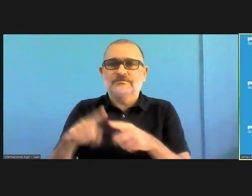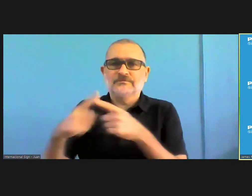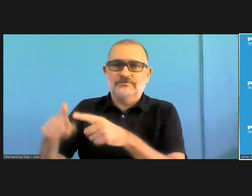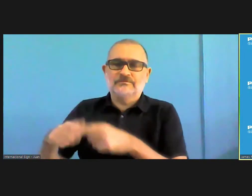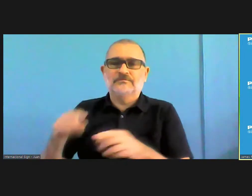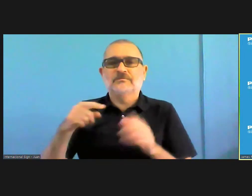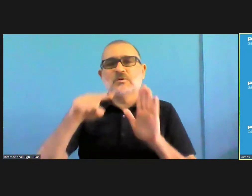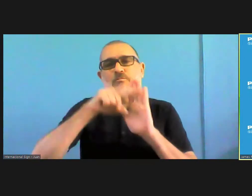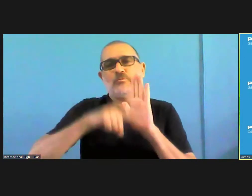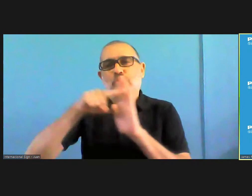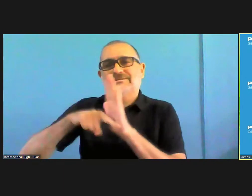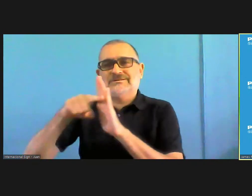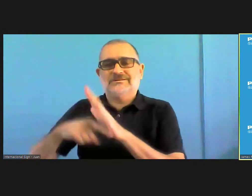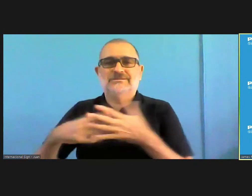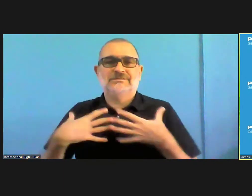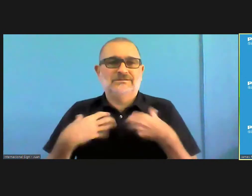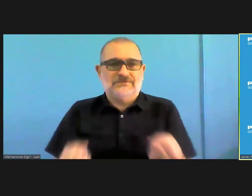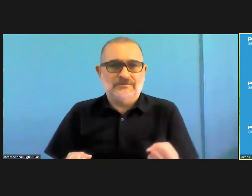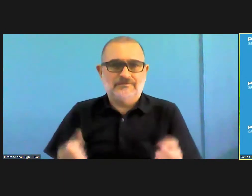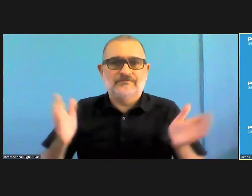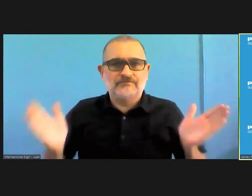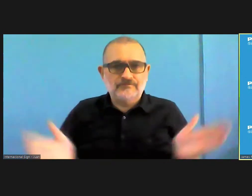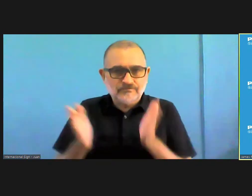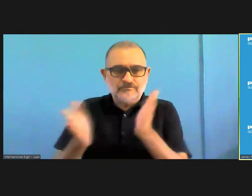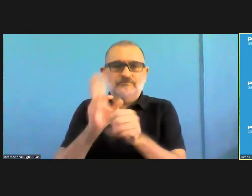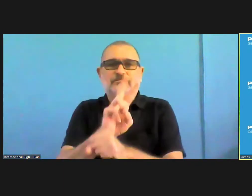Ensuring allocation of resources thereafter, both based on the policy